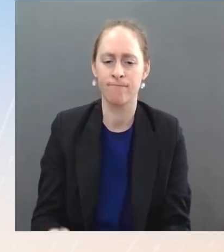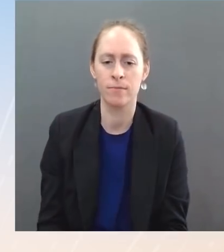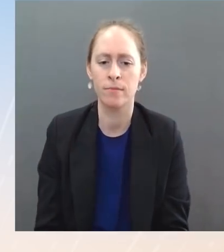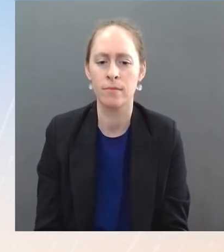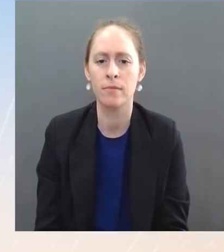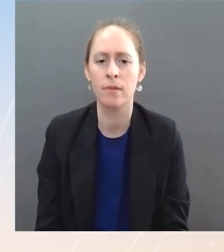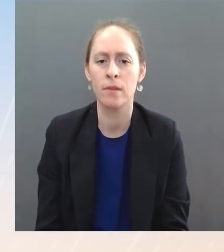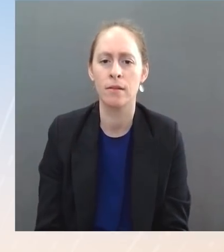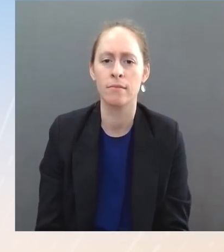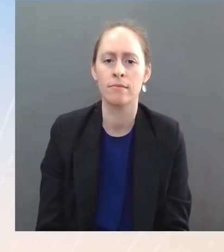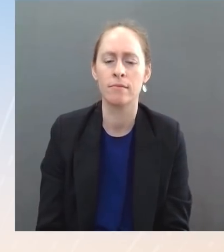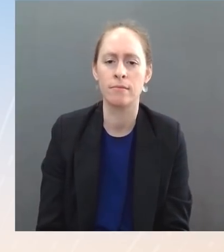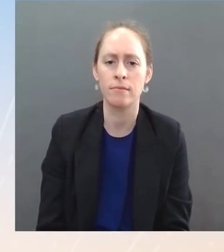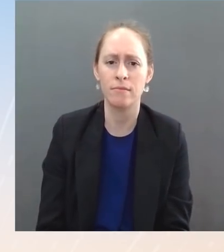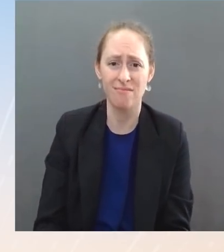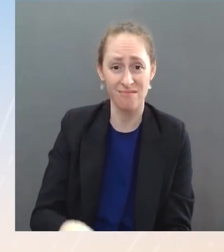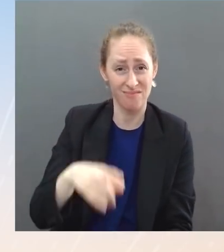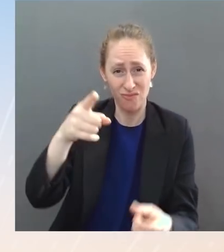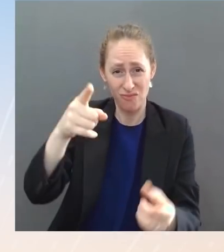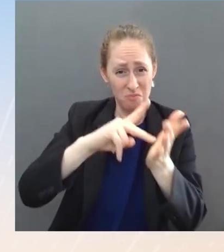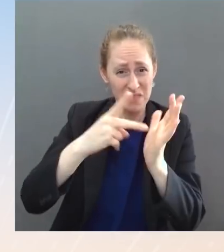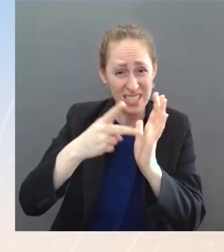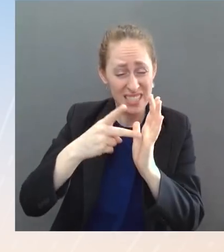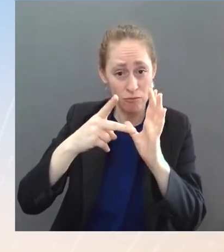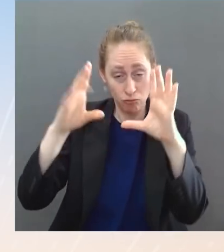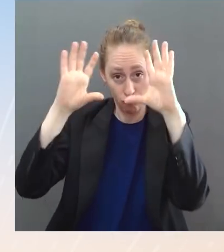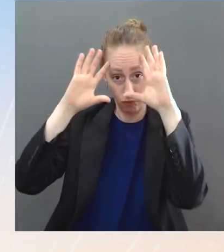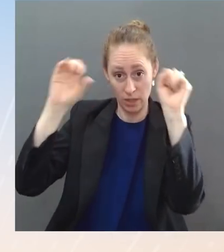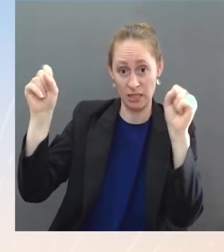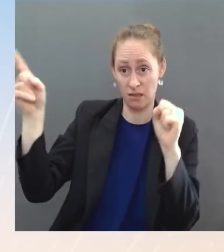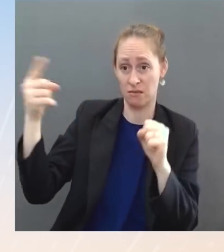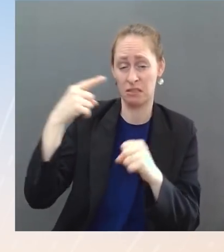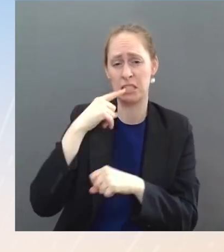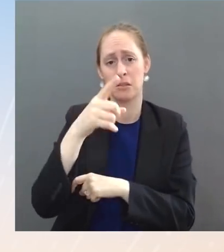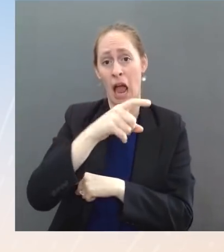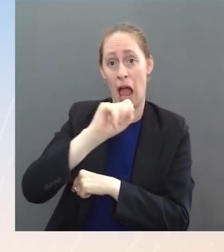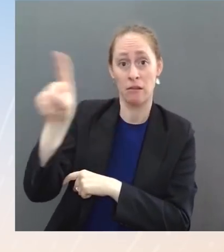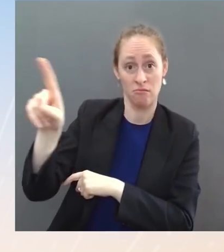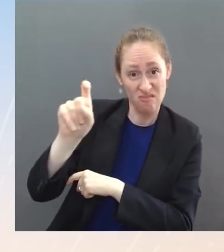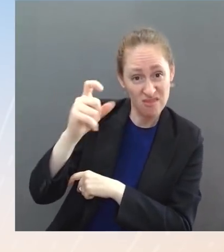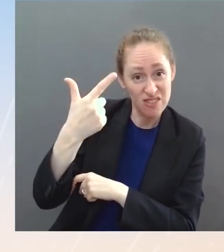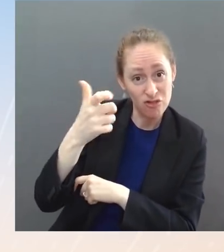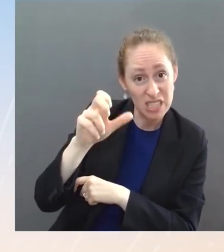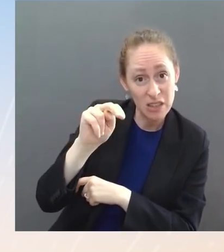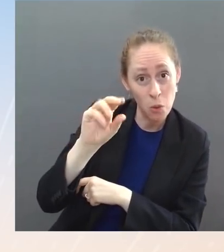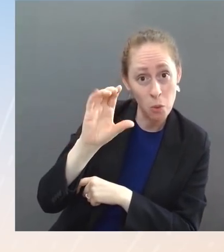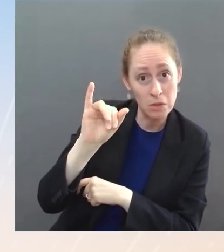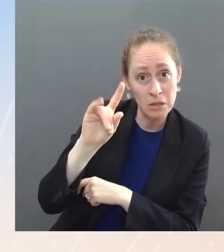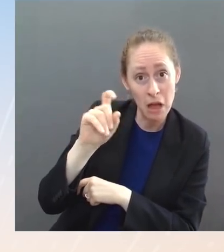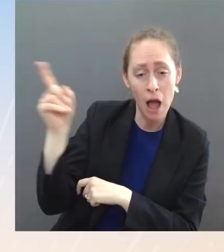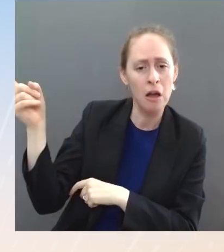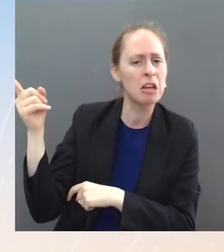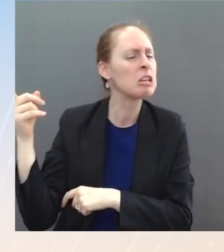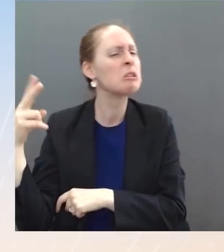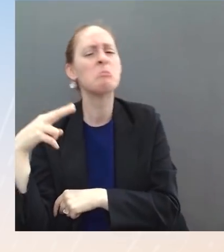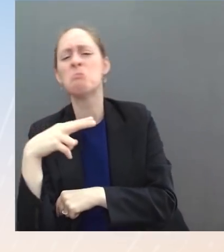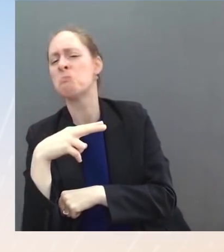Many Ukrainians believe that it is because their nation, their people are being attacked. Where is the line, in your view?